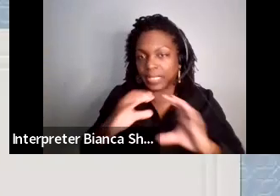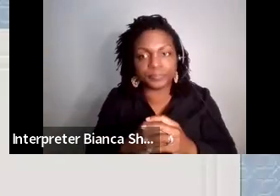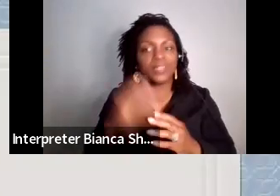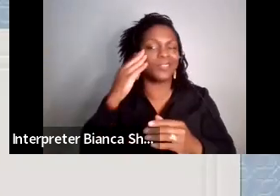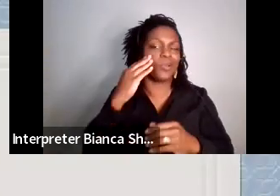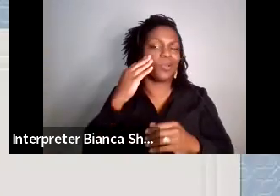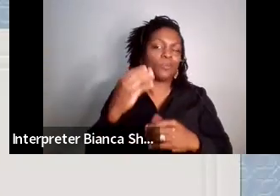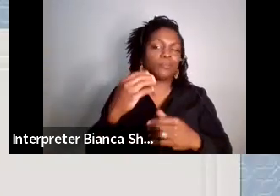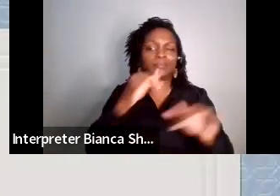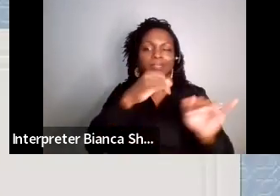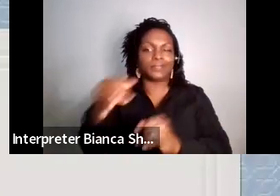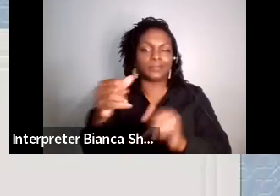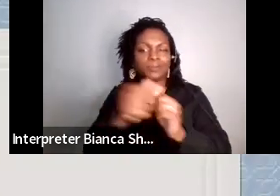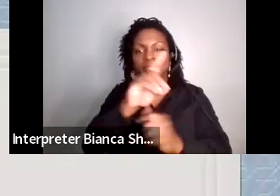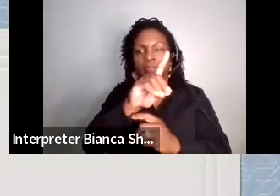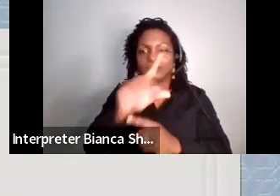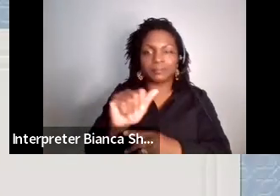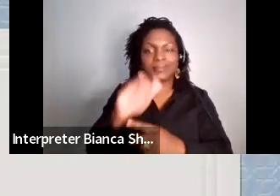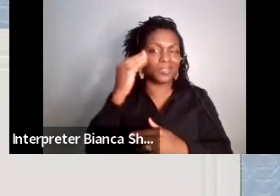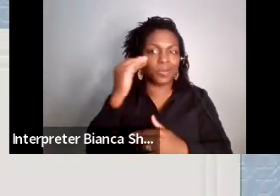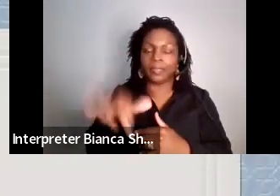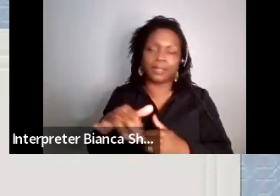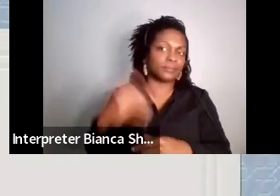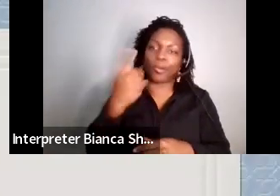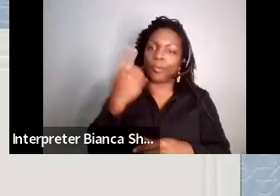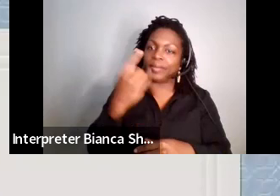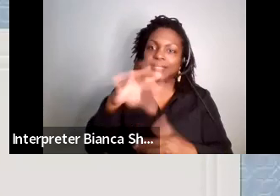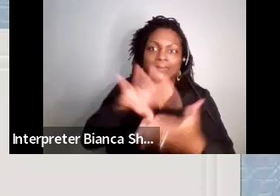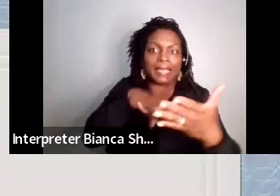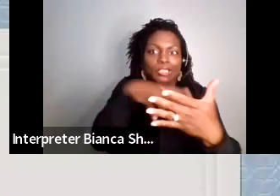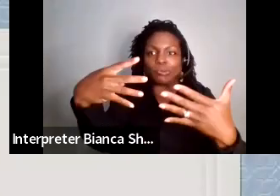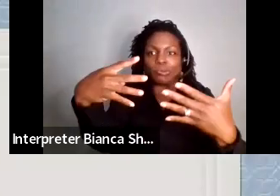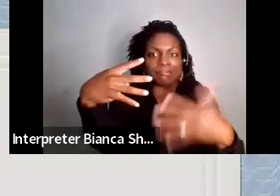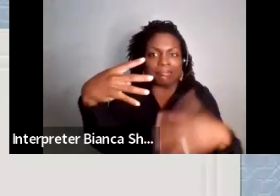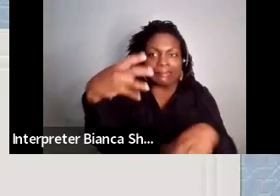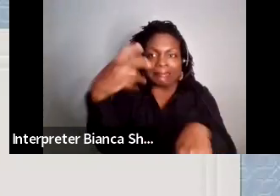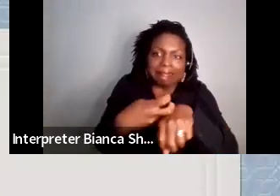Our schedules are tight communication, can be difficult and it's a very emotional thing.